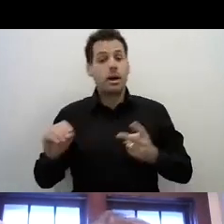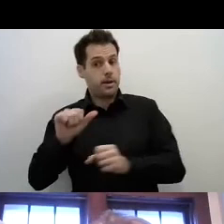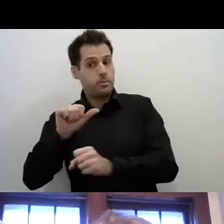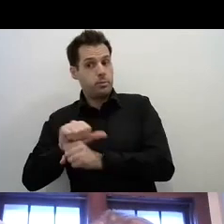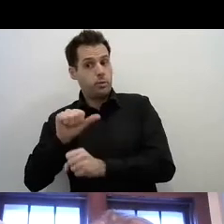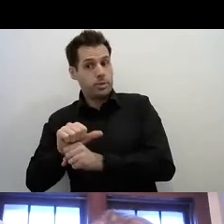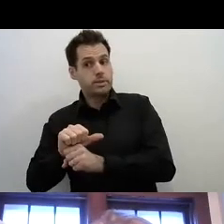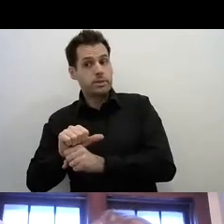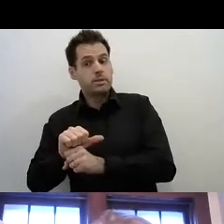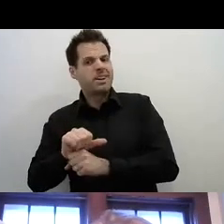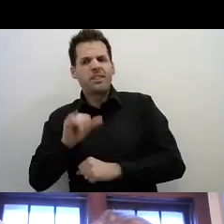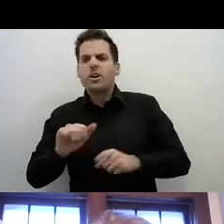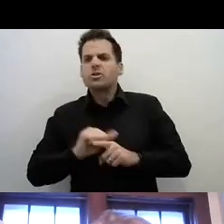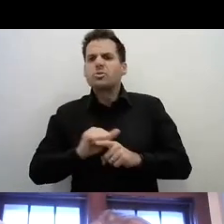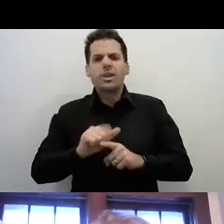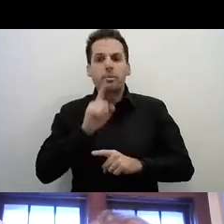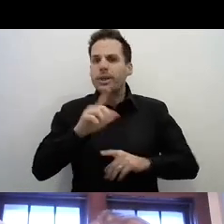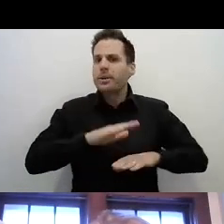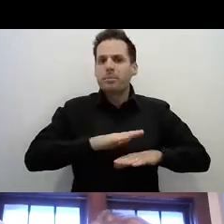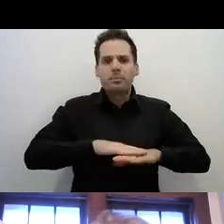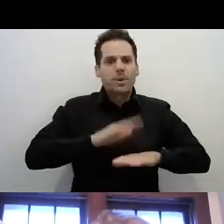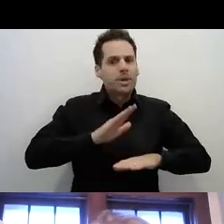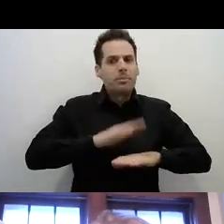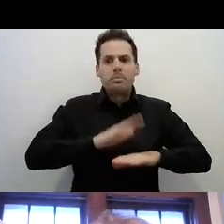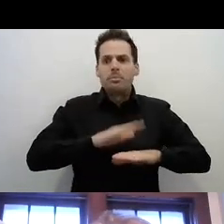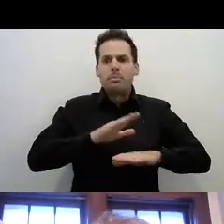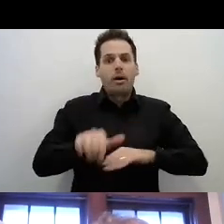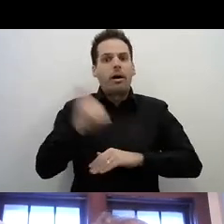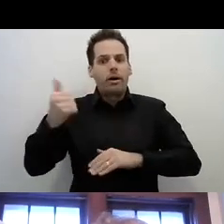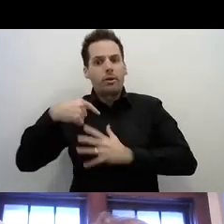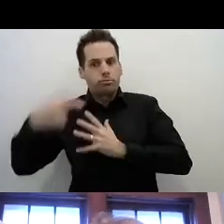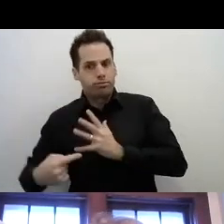uh training that you will want in your organization i really want to emphasize that